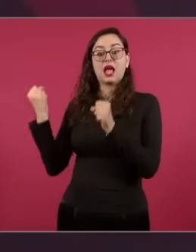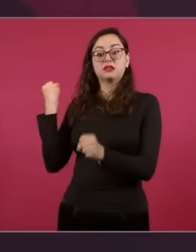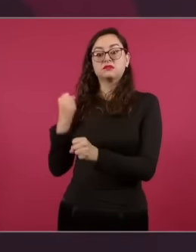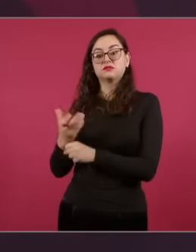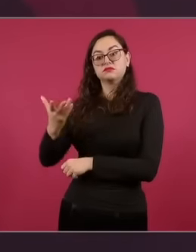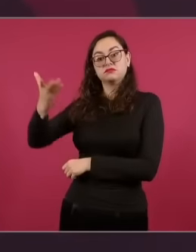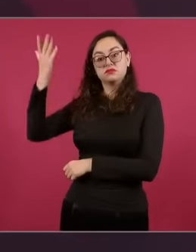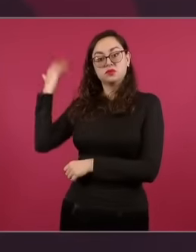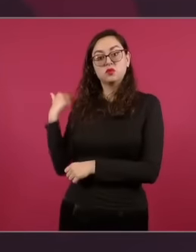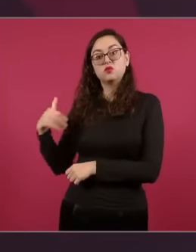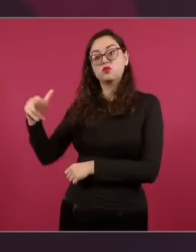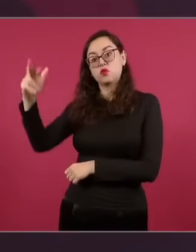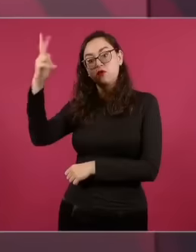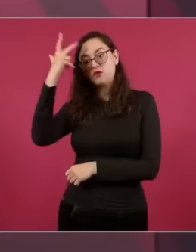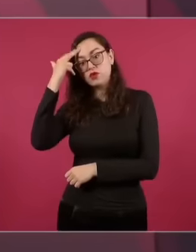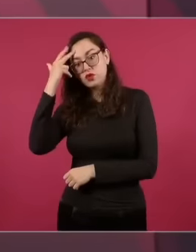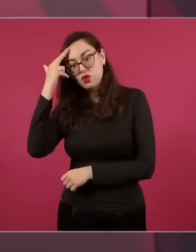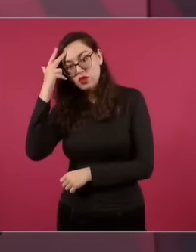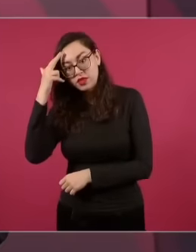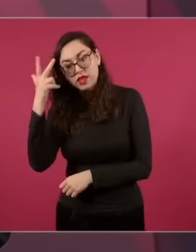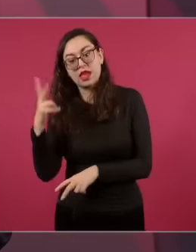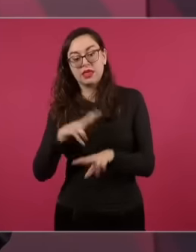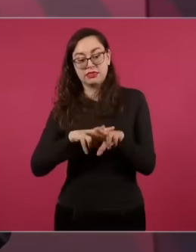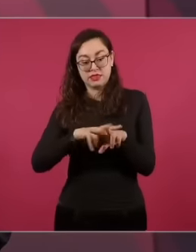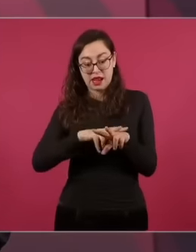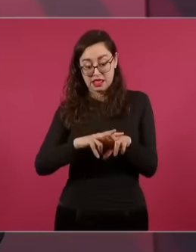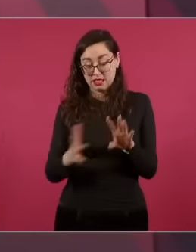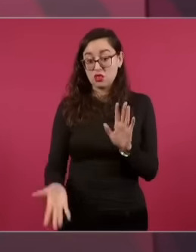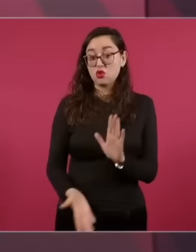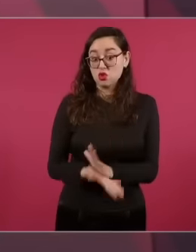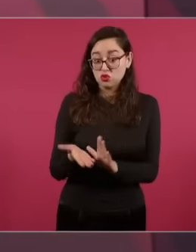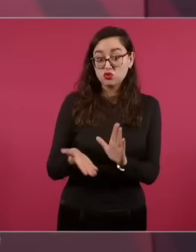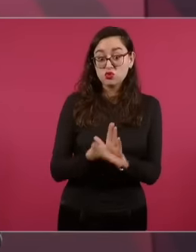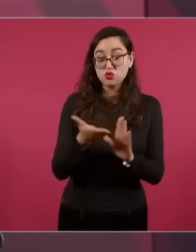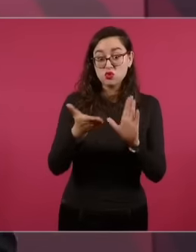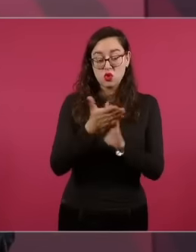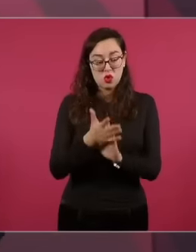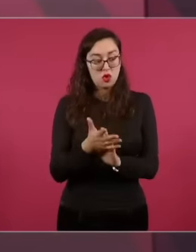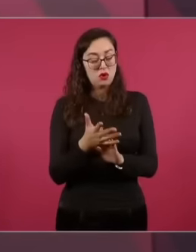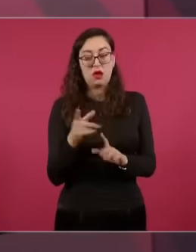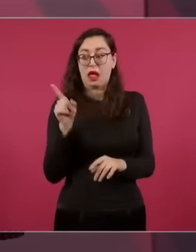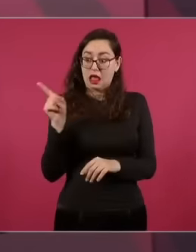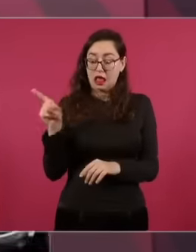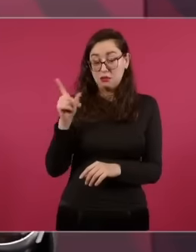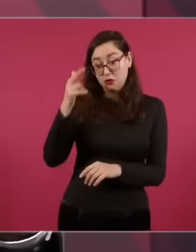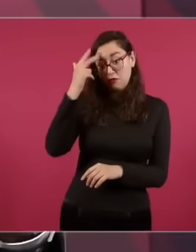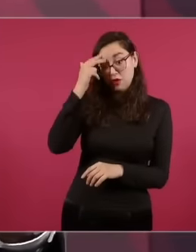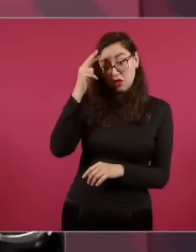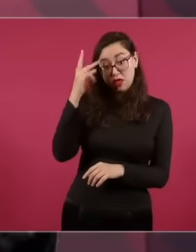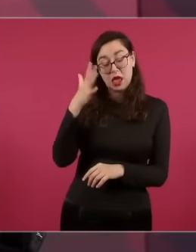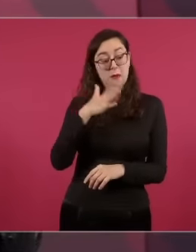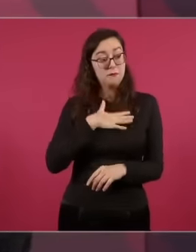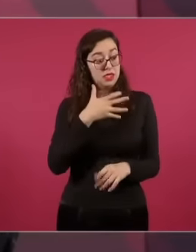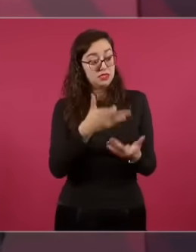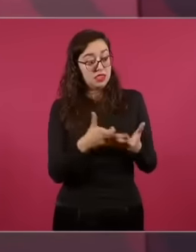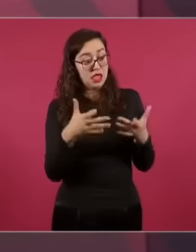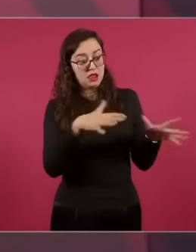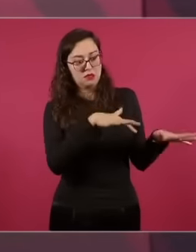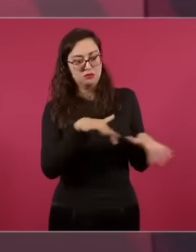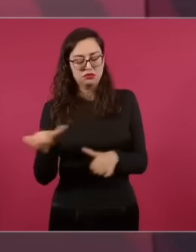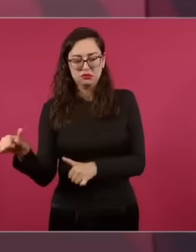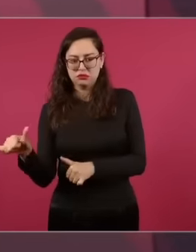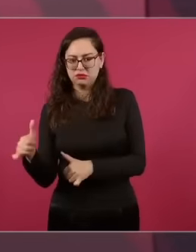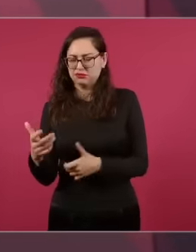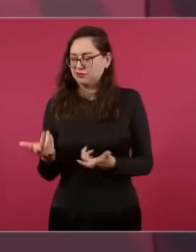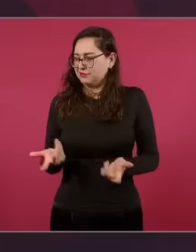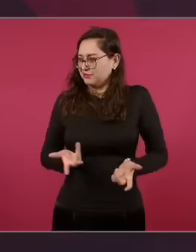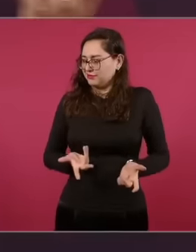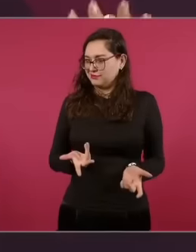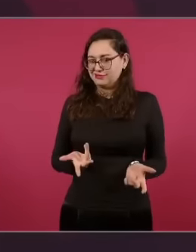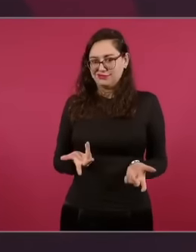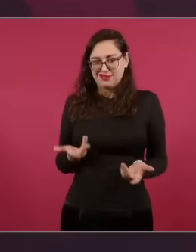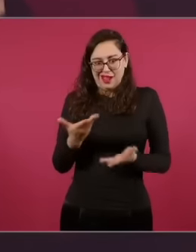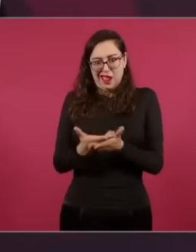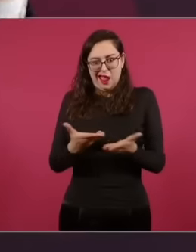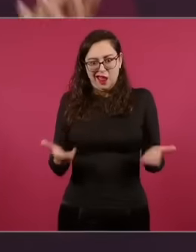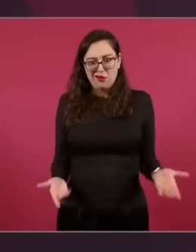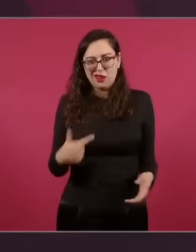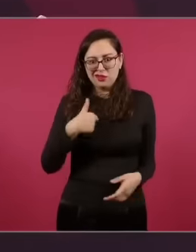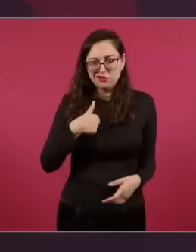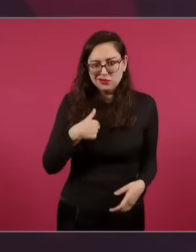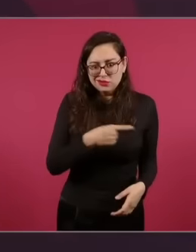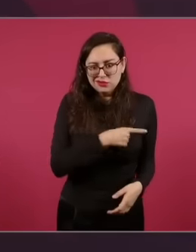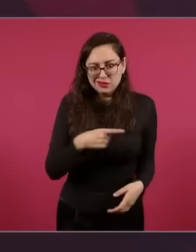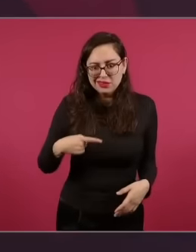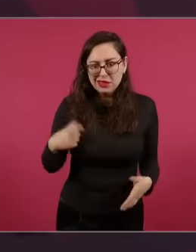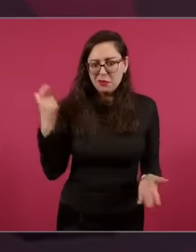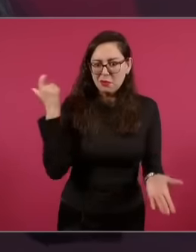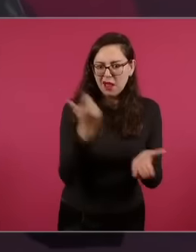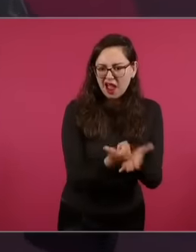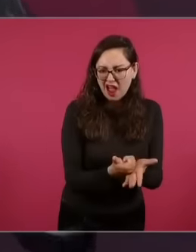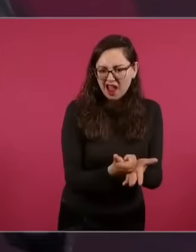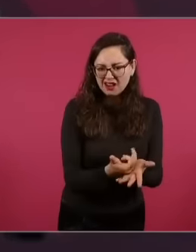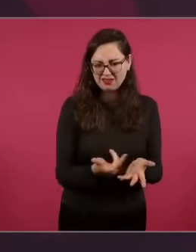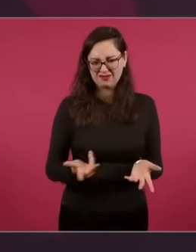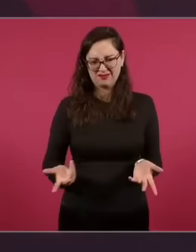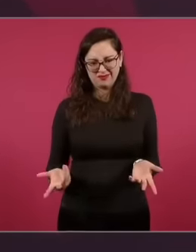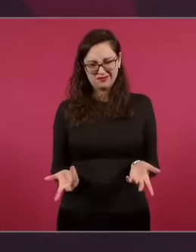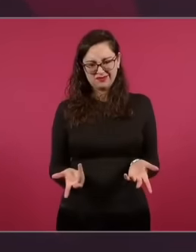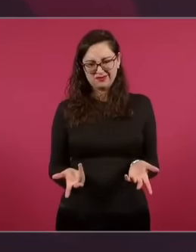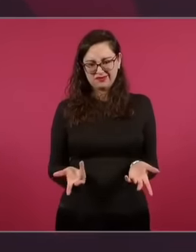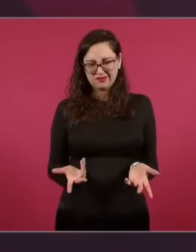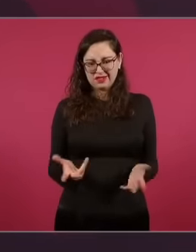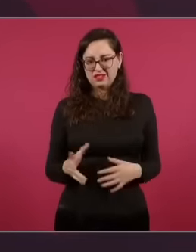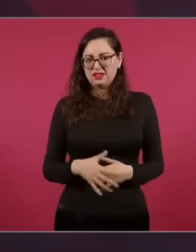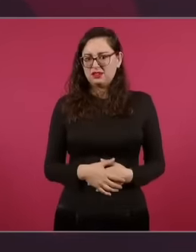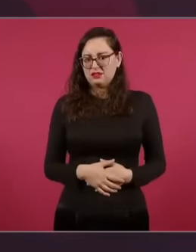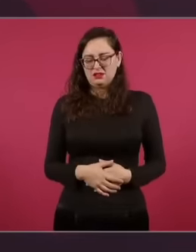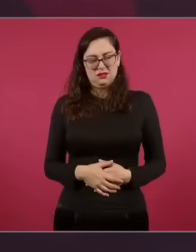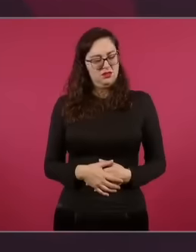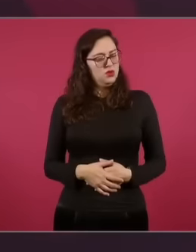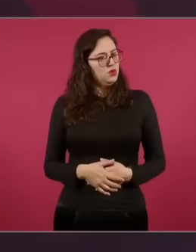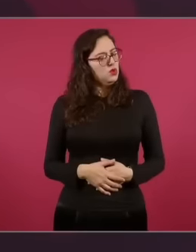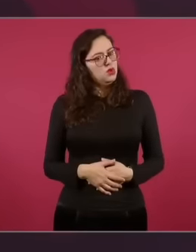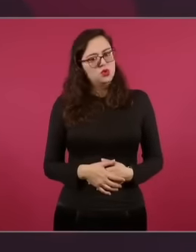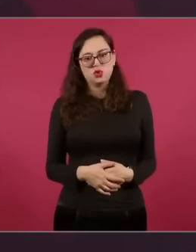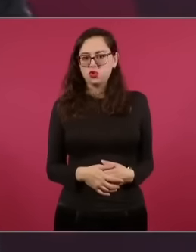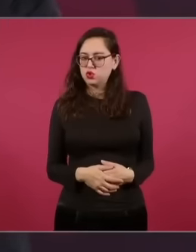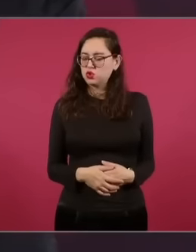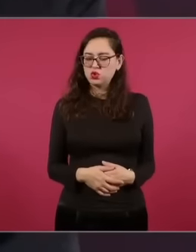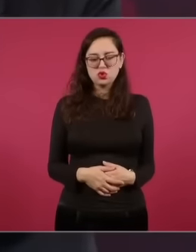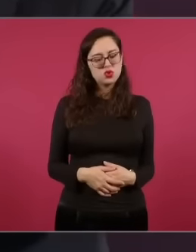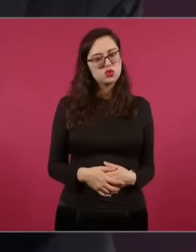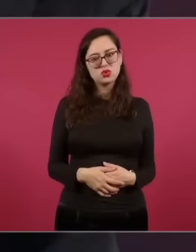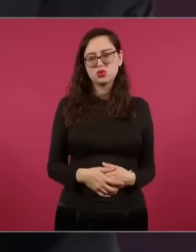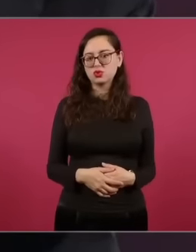her property was supposedly affected and a judge agrees with her. So if we have to continue cleaning even if